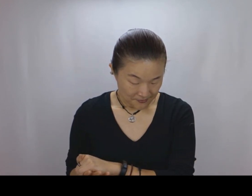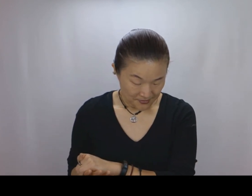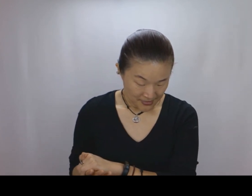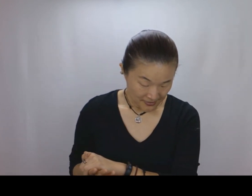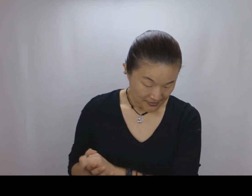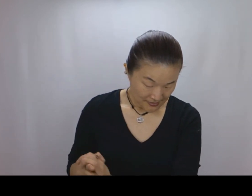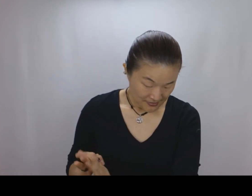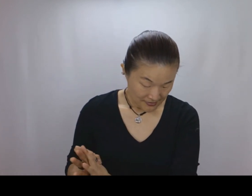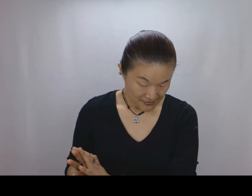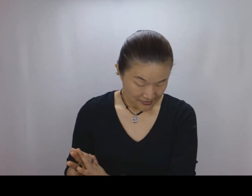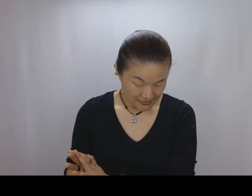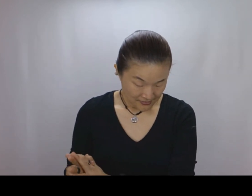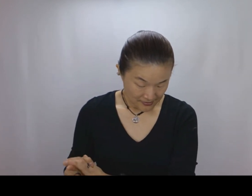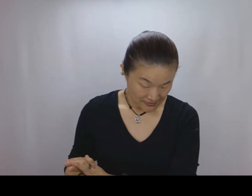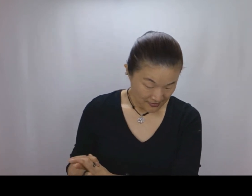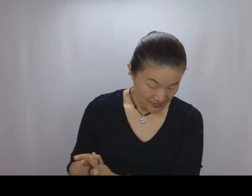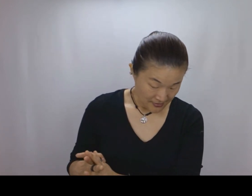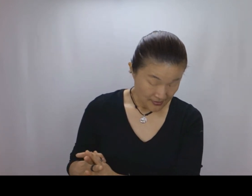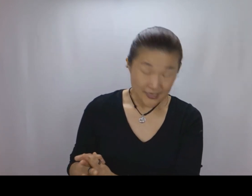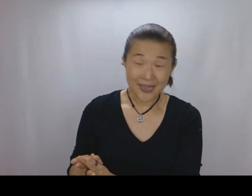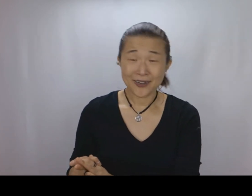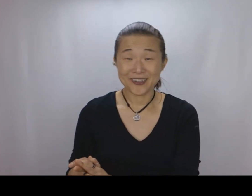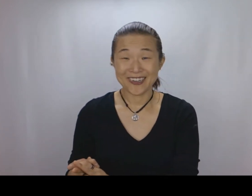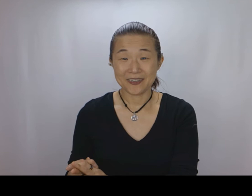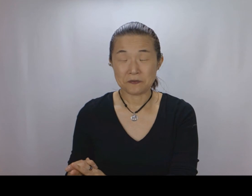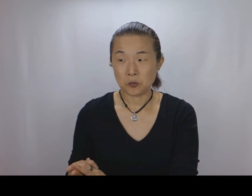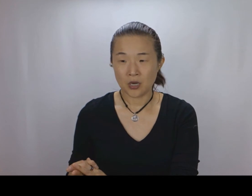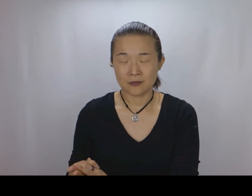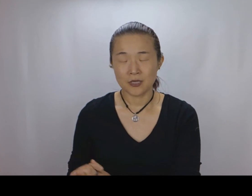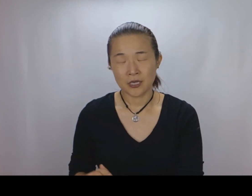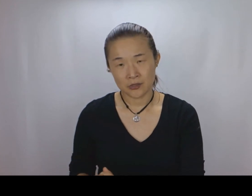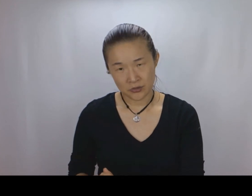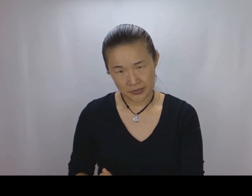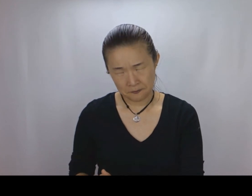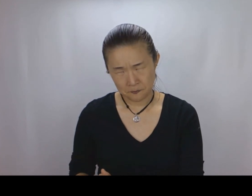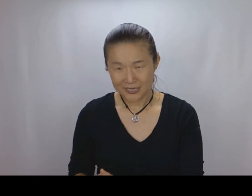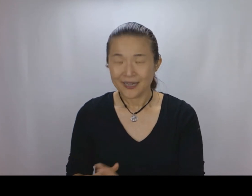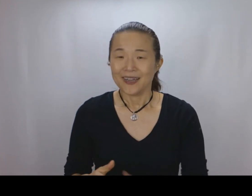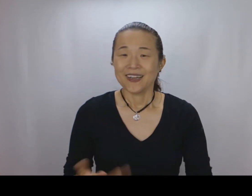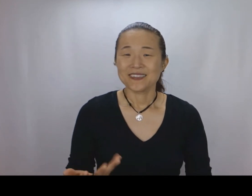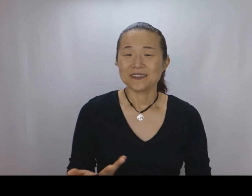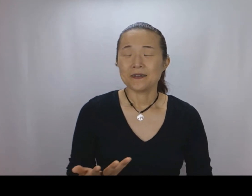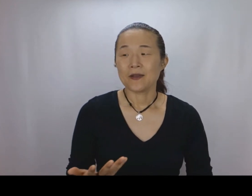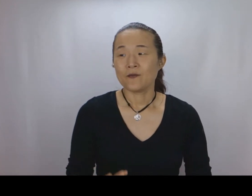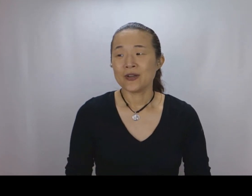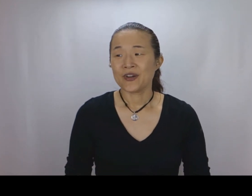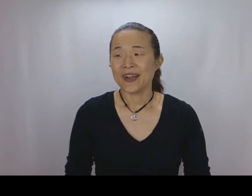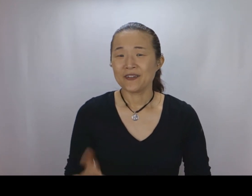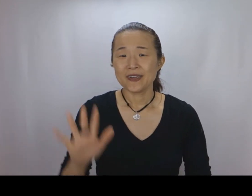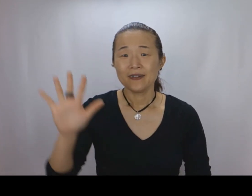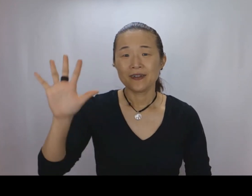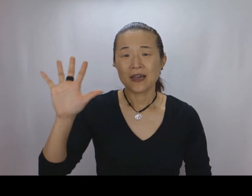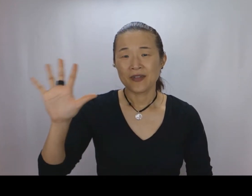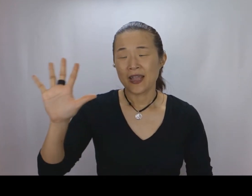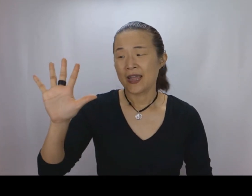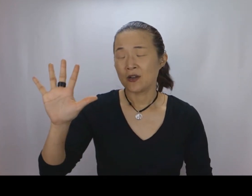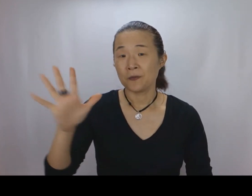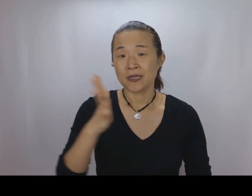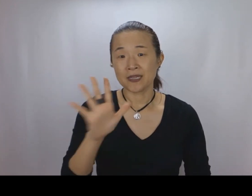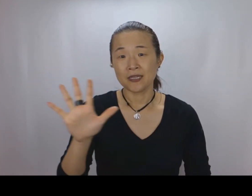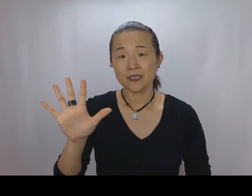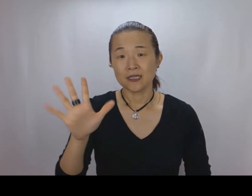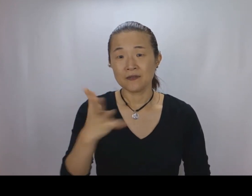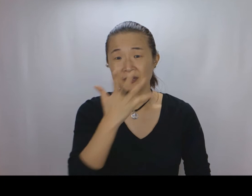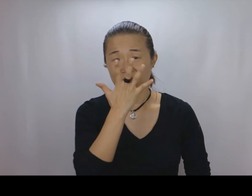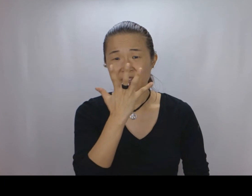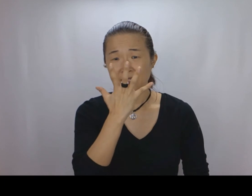Next is angry! Um, angry. When you're angry you'll have a hand open like this in front of your face,